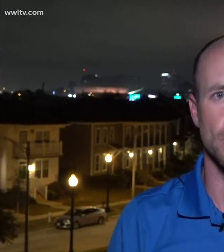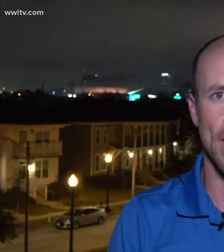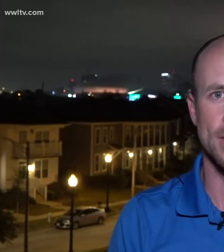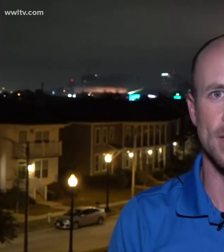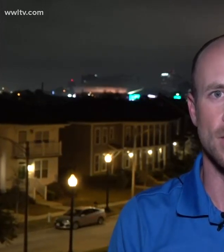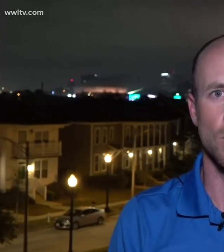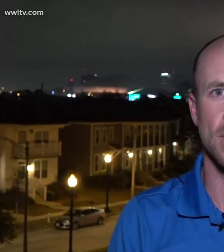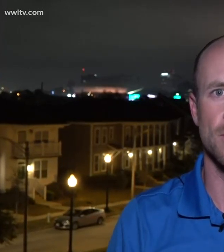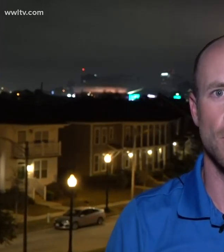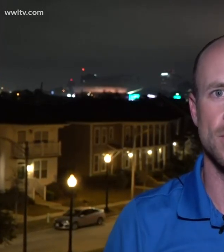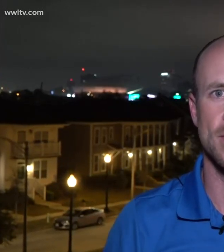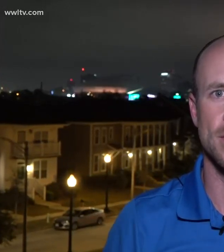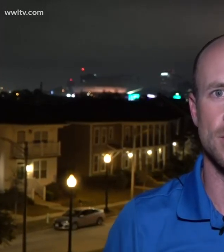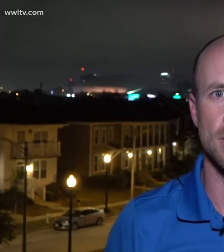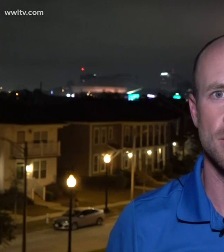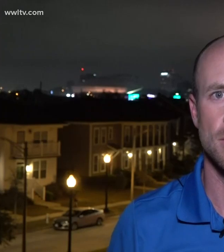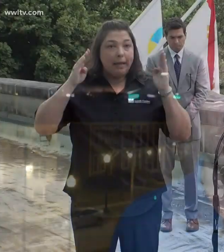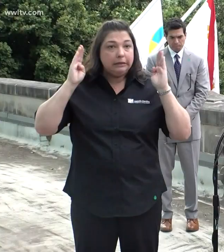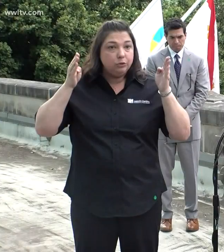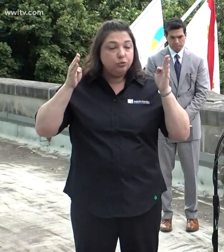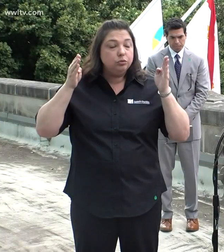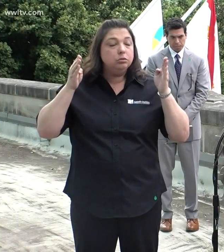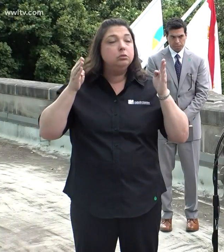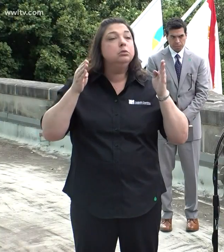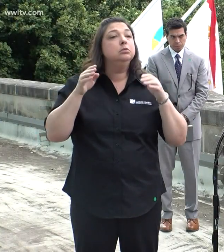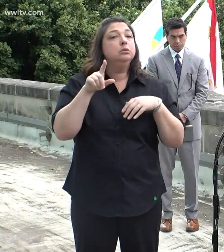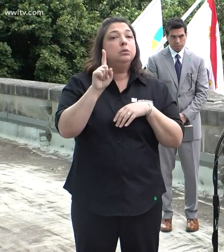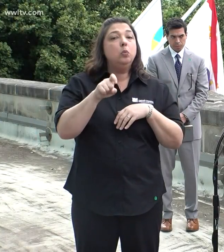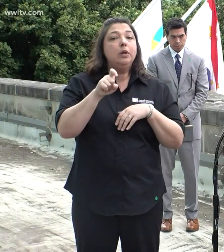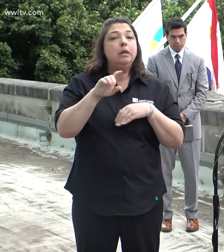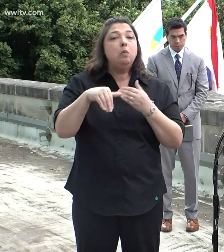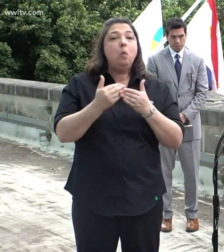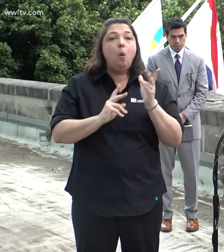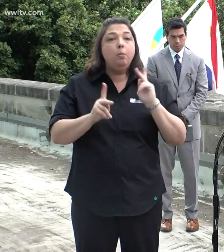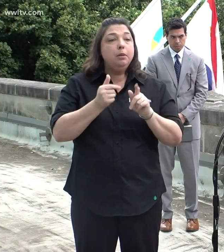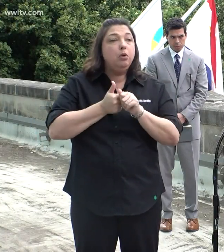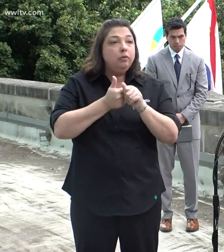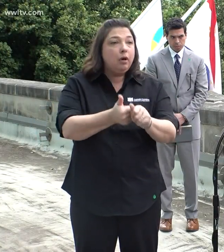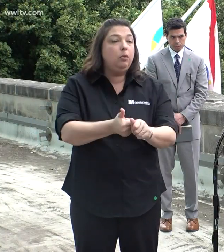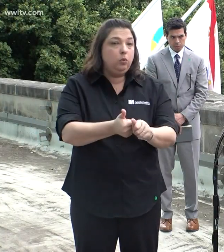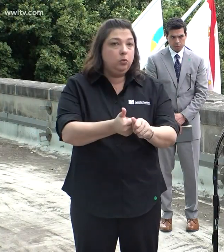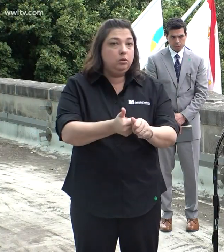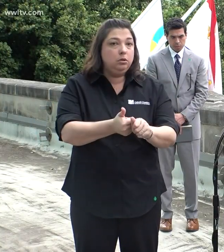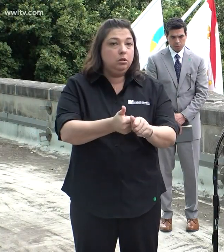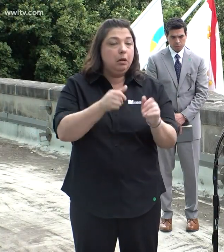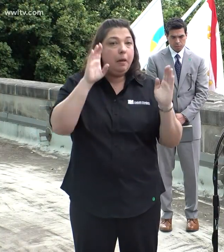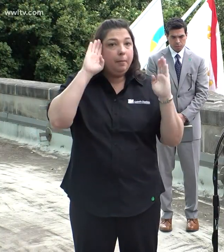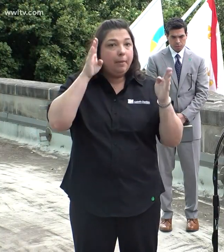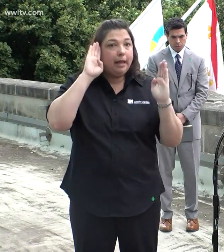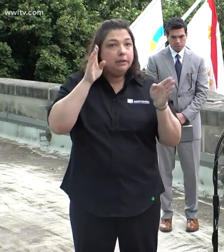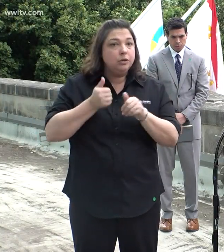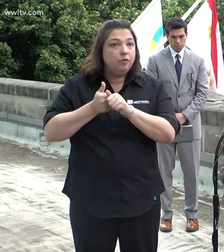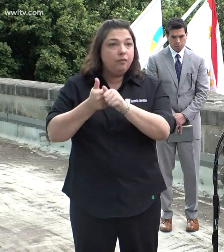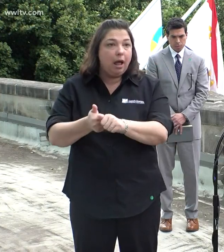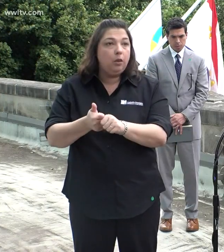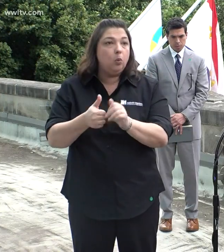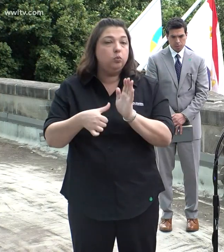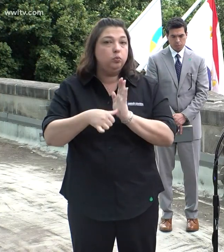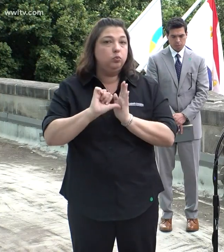CORONA VIRUS IS ESPECIALLY IN THE NEW CORONA VIRUS IS ESPECIALLY IN THE NEW ORLEANS CORONA VIRUS IS ESPECIALLY IN THE NEW ORLEANS AREA CORONA VIRUS IS ESPECIALLY IN THE NEW ORLEANS AREA WITH THE NEW ORLEANS AREA WITH THE NEW ORLEANS AREA WITH HOSPITAL THE NEW ORLEANS AREA WITH HOSPITAL SYSTEMS THE NEW ORLEANS AREA WITH HOSPITAL SYSTEMS FEARING THE NEW ORLEANS AREA WITH HOSPITAL SYSTEMS FEARING THEIR HOSPITAL SYSTEMS FEARING THEIR HOSPITAL SYSTEMS FEARING THEIR SERVICES HOSPITAL SYSTEMS FEARING THEIR SERVICES MAY HOSPITAL SYSTEMS FEARING THEIR SERVICES MAY BE HOSPITAL SYSTEMS FEARING THEIR SERVICES MAY BE OUTPACED HOSPITAL SYSTEMS FEARING THEIR SERVICES MAY BE OUTPACED THE SERVICES MAY BE OUTPACED THE SERVICES MAY BE OUTPACED THE CITY SERVICES MAY BE OUTPACED THE CITY HOPES SERVICES MAY BE OUTPACED THE CITY HOPES THIS SERVICES MAY BE OUTPACED THE CITY HOPES THIS MANDATE SERVICES MAY BE OUTPACED THE CITY HOPES THIS MANDATE WILL CITY HOPES THIS MANDATE WILL CITY HOPES THIS MANDATE WILL GET CITY HOPES THIS MANDATE WILL GET FOLKS CITY HOPES THIS MANDATE WILL GET FOLKS ATTENTION CITY HOPES THIS MANDATE WILL GET FOLKS ATTENTION WE